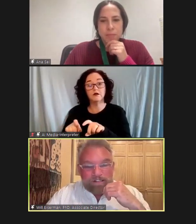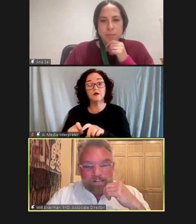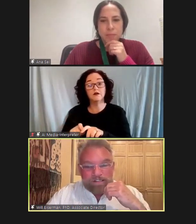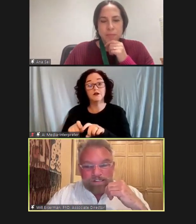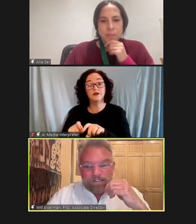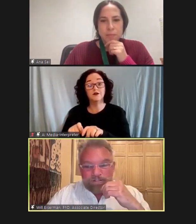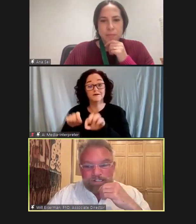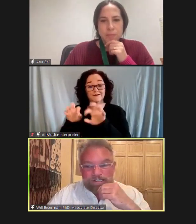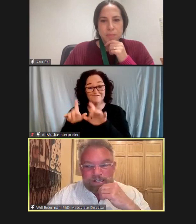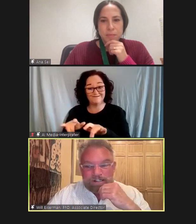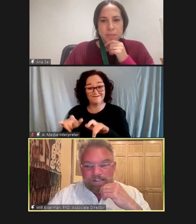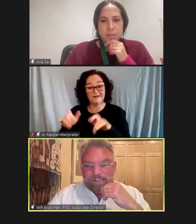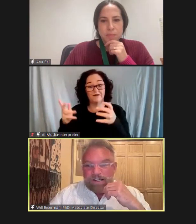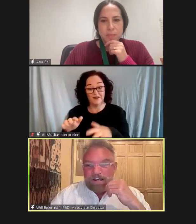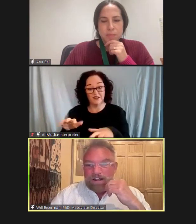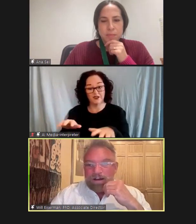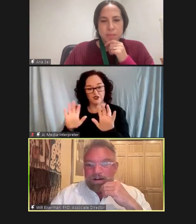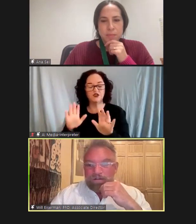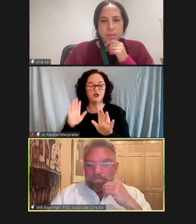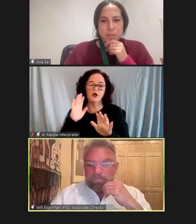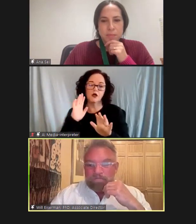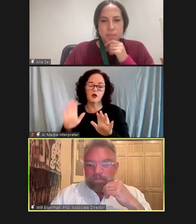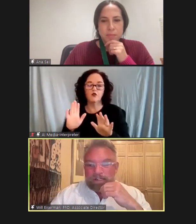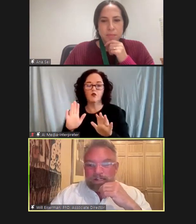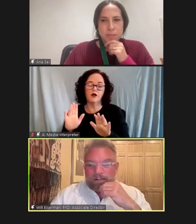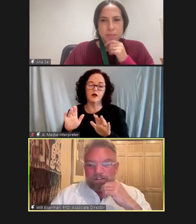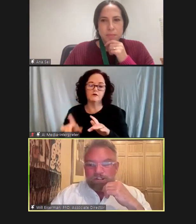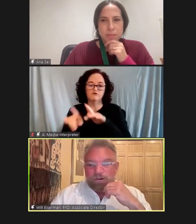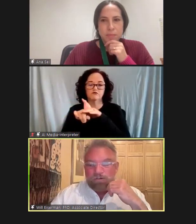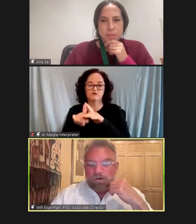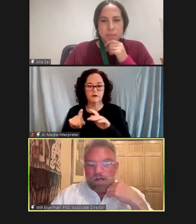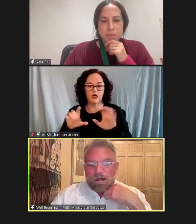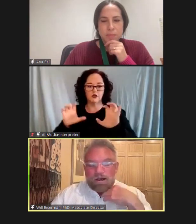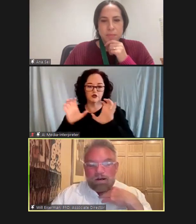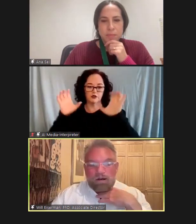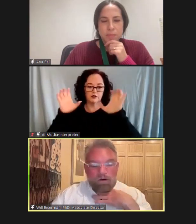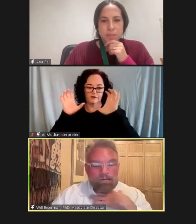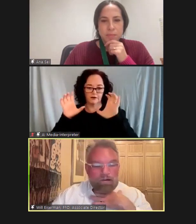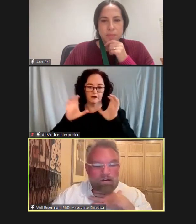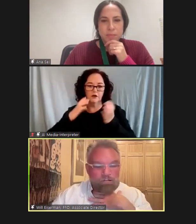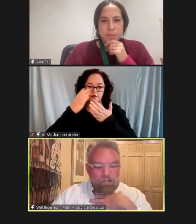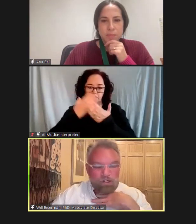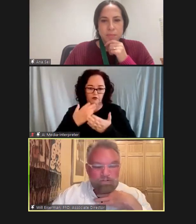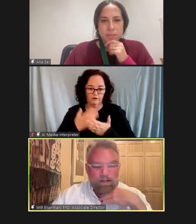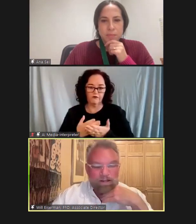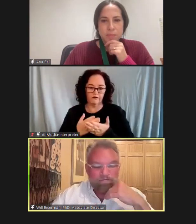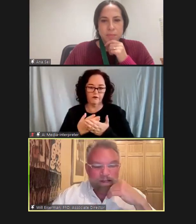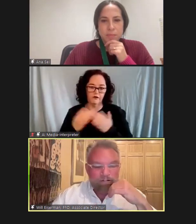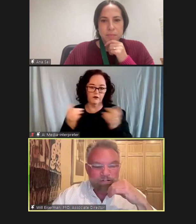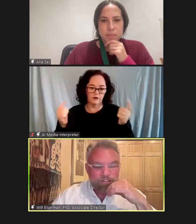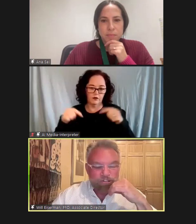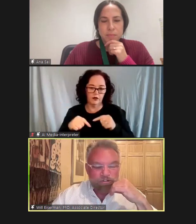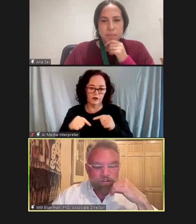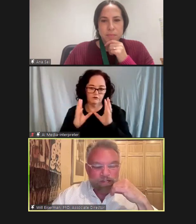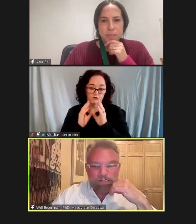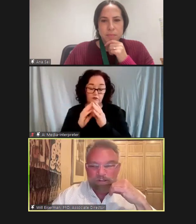to today's um meeting so uh a webinar so